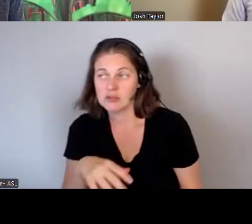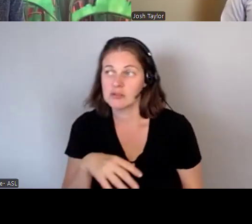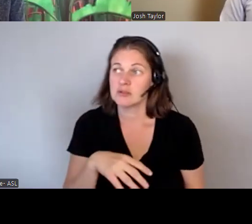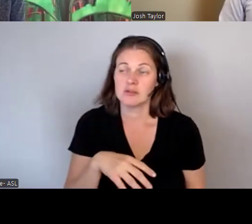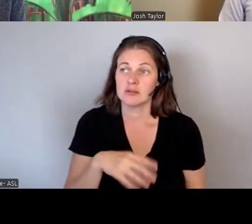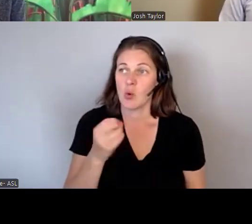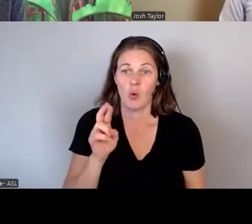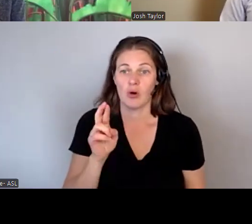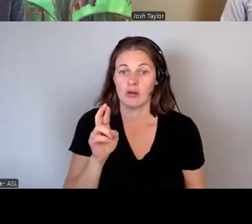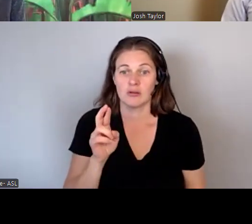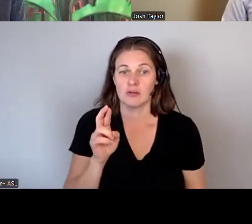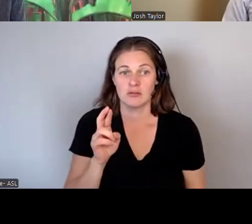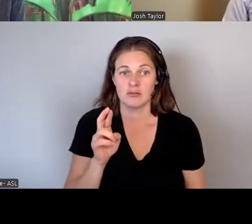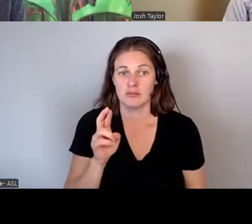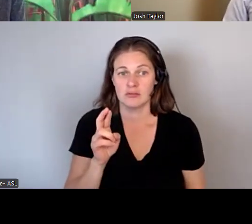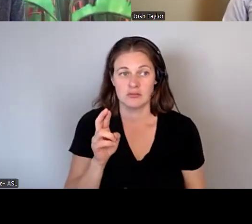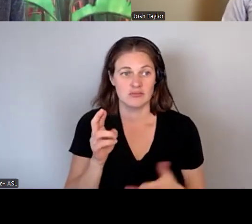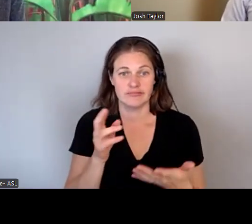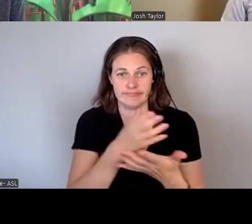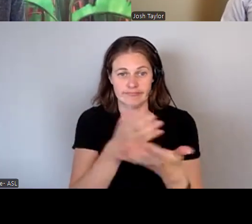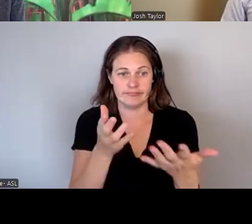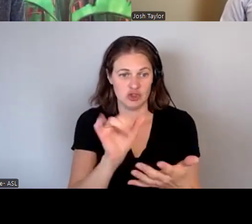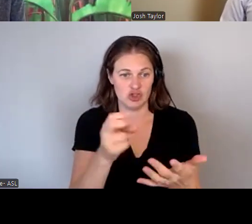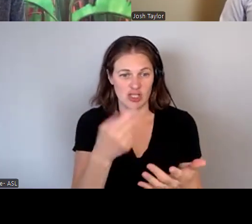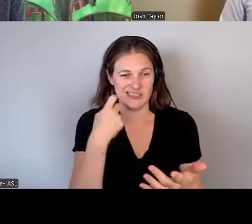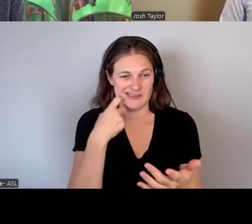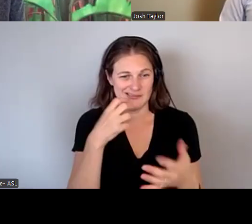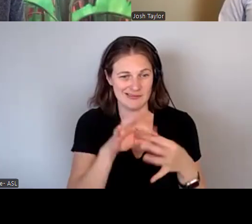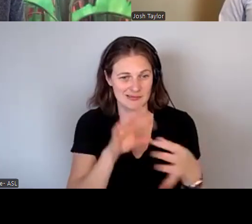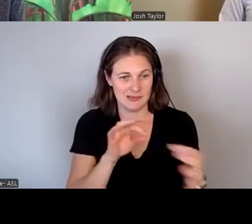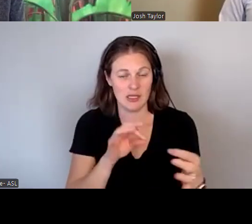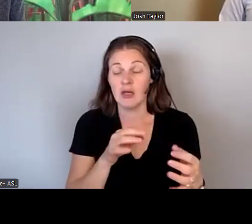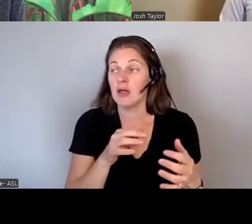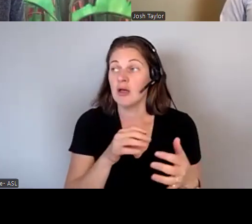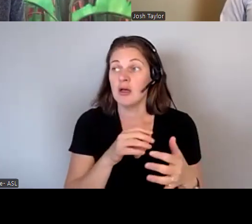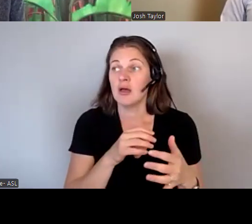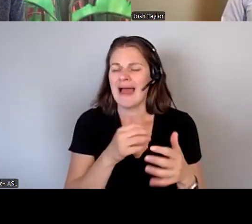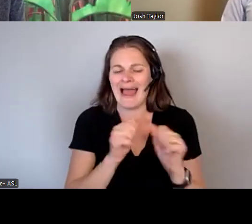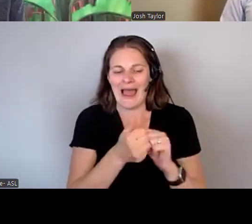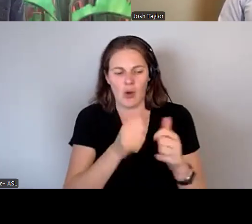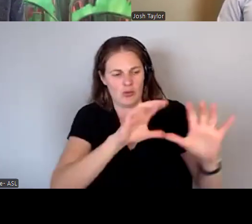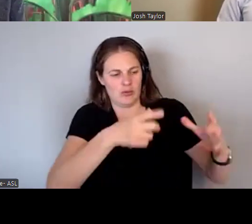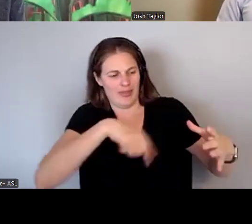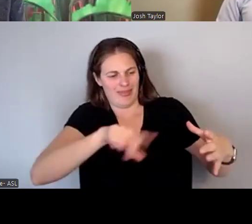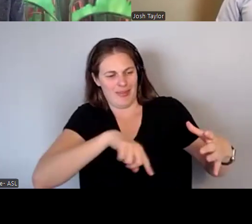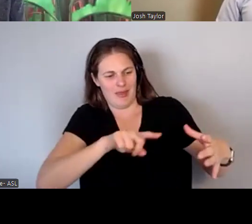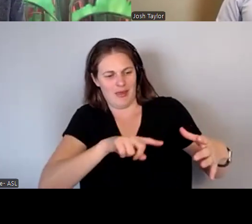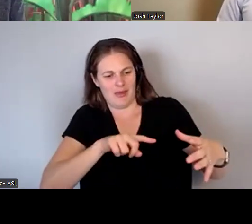or the ones that Josh was just talking about, any of these, how can they help, what's the role they play